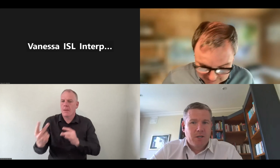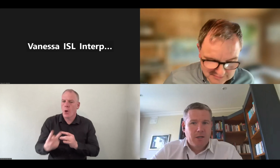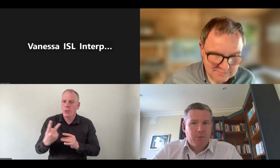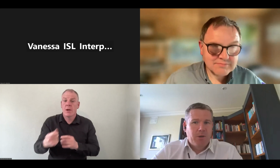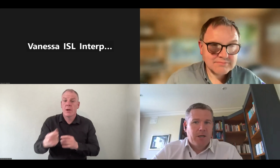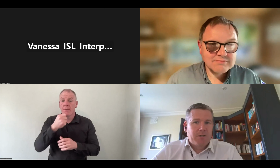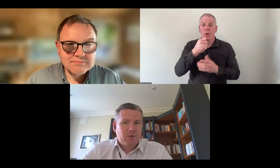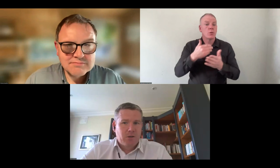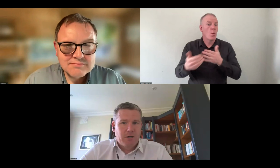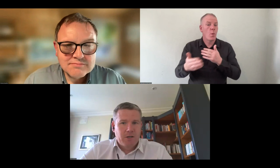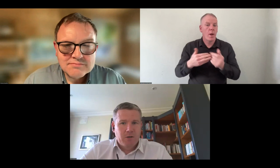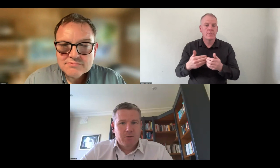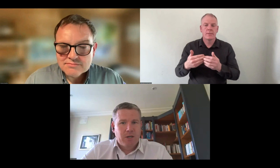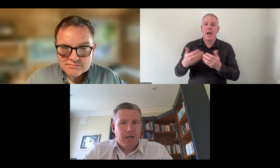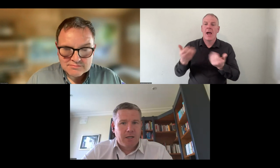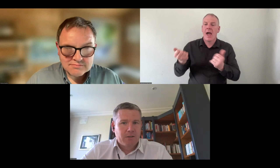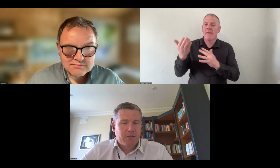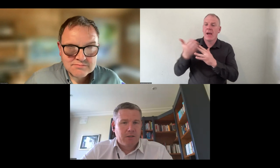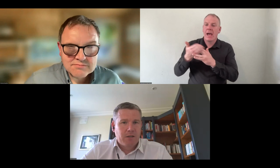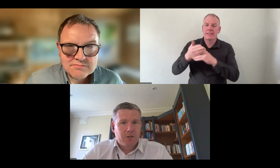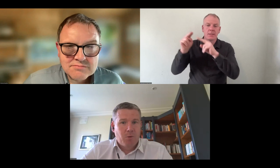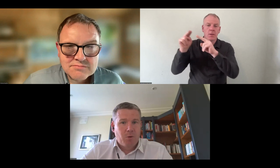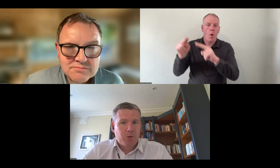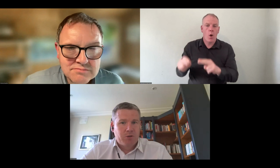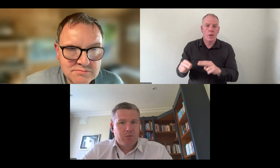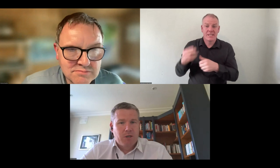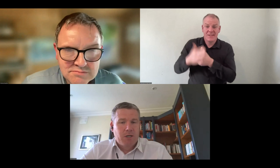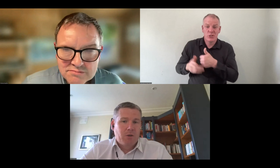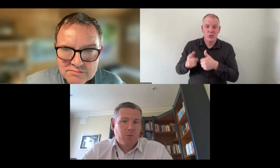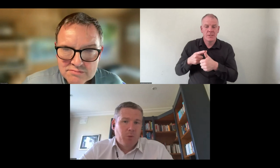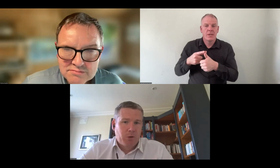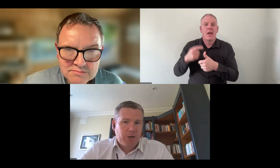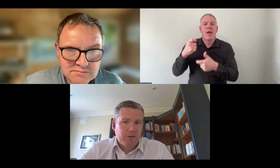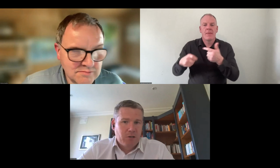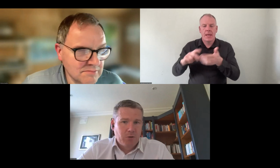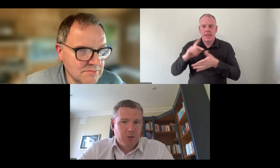is to get an access audit carried out and then to come up with creative solutions.